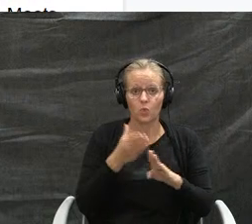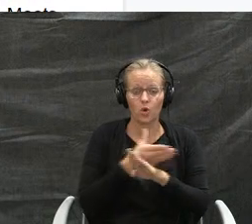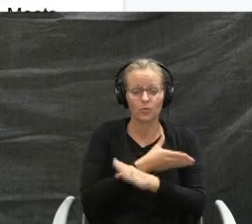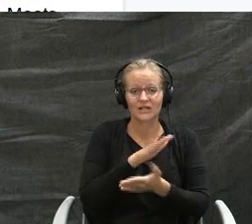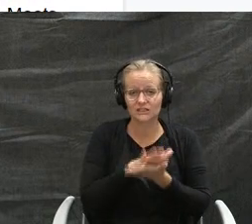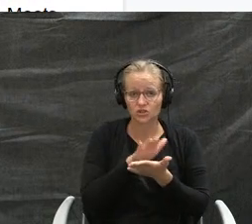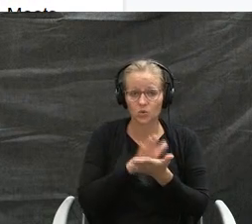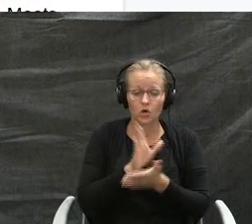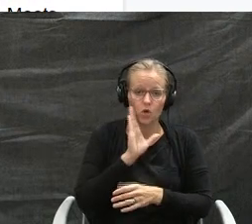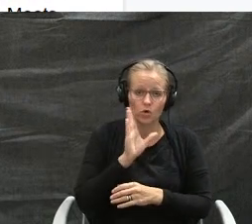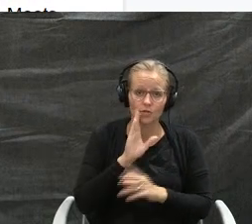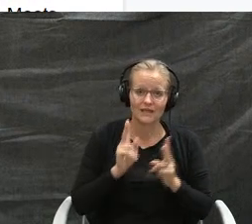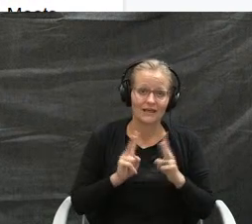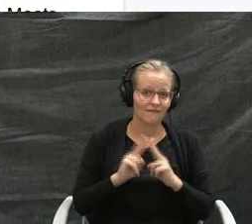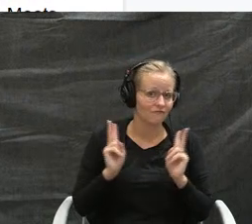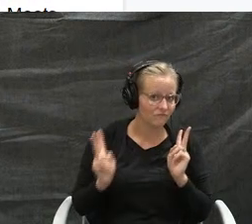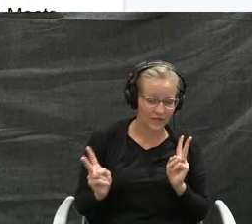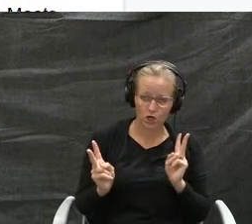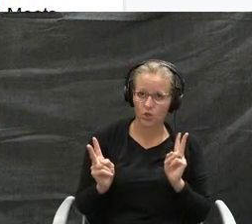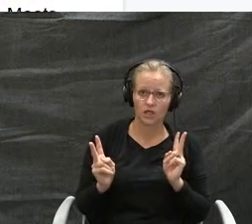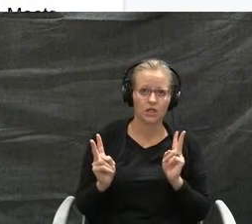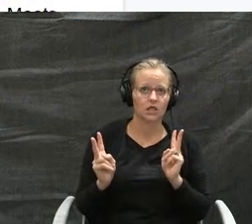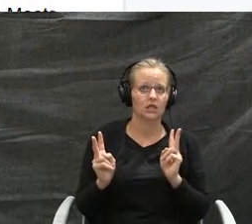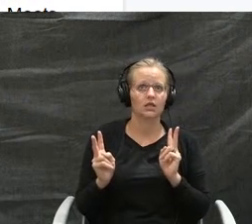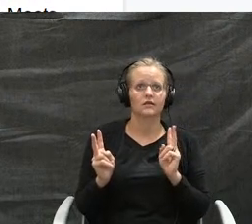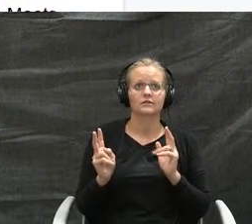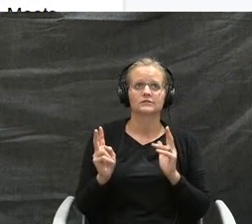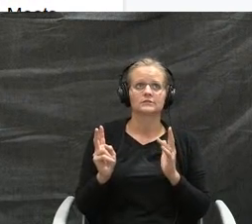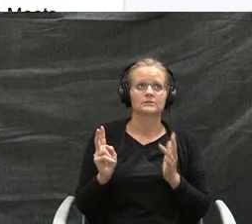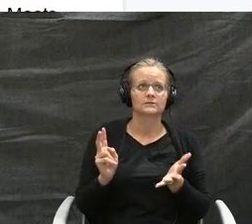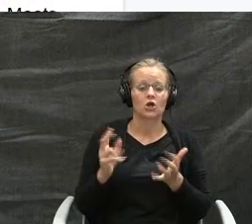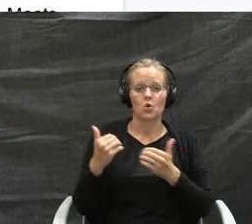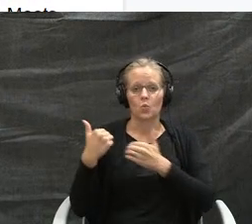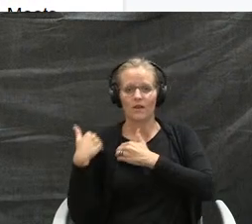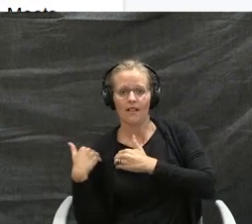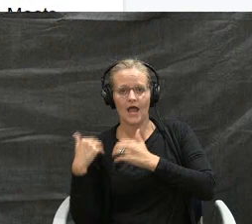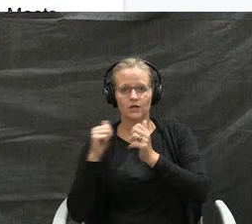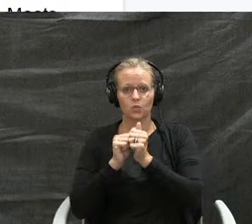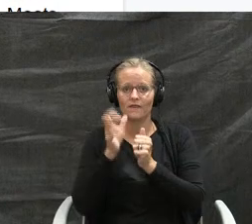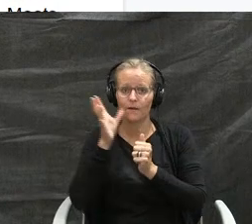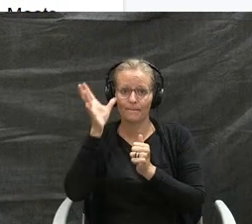be very strongly parent driven and so figuring out ways to make